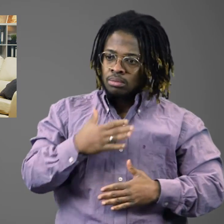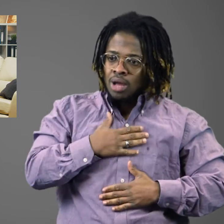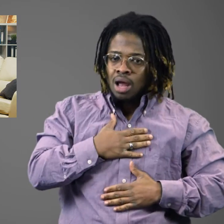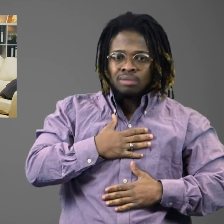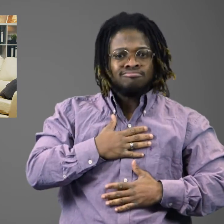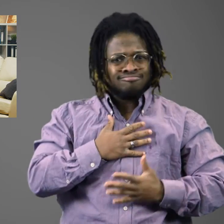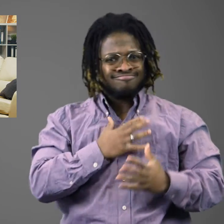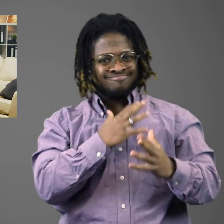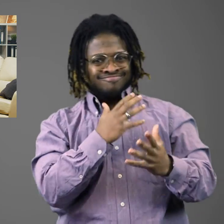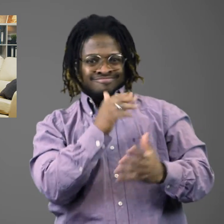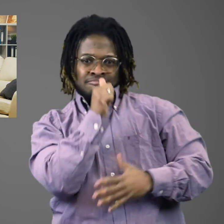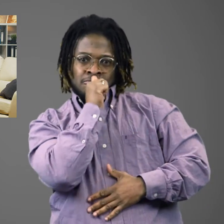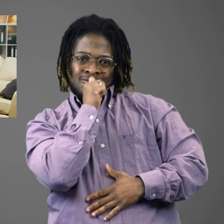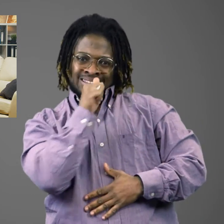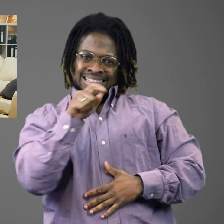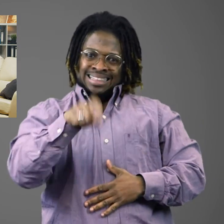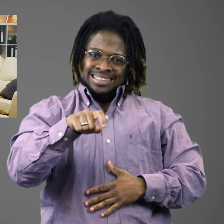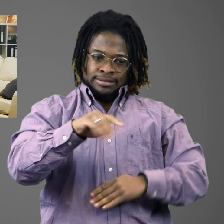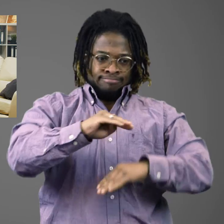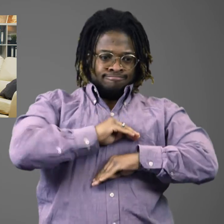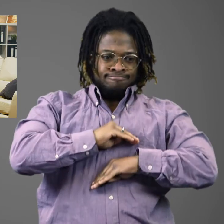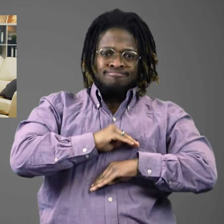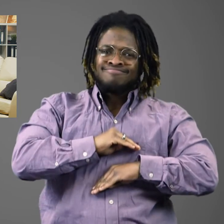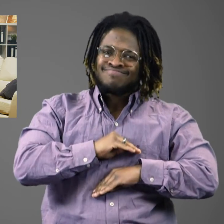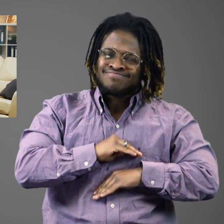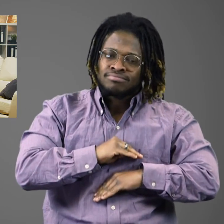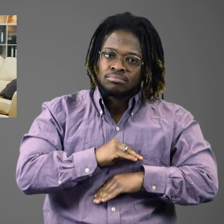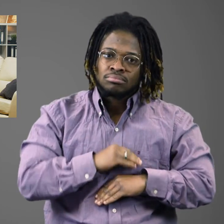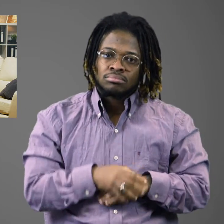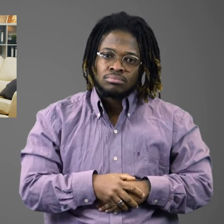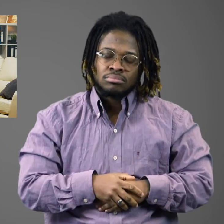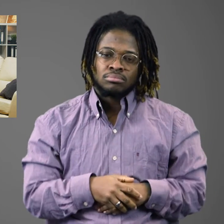and especially my privacy concerns.